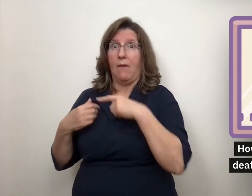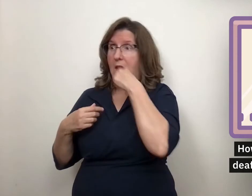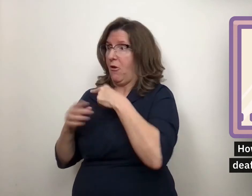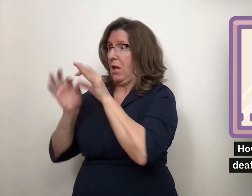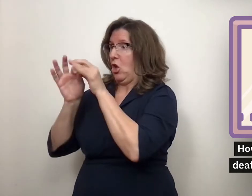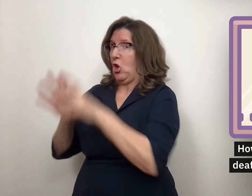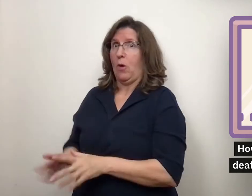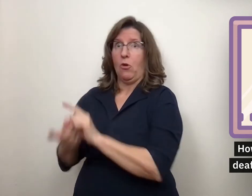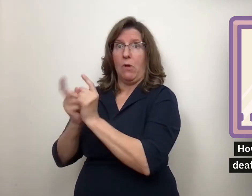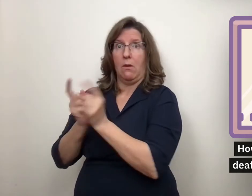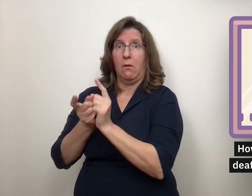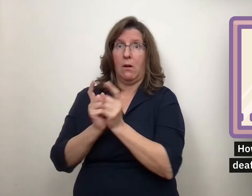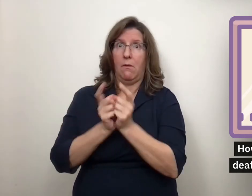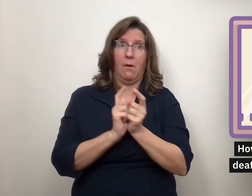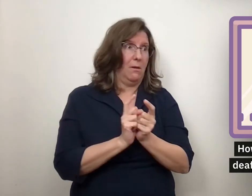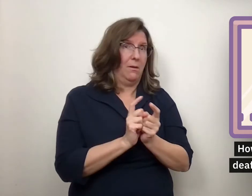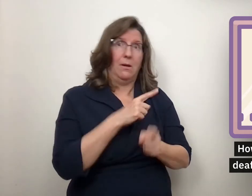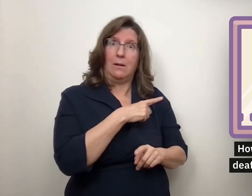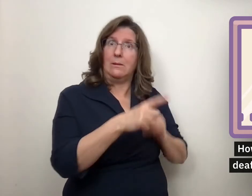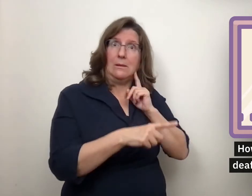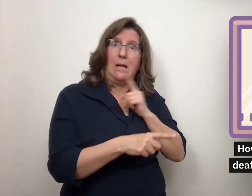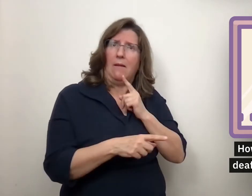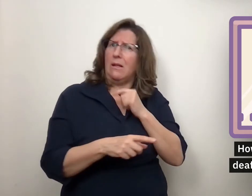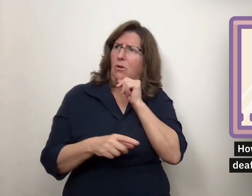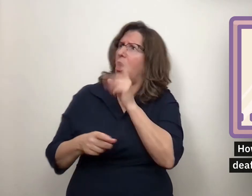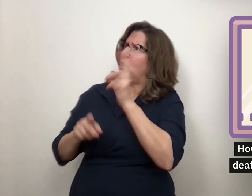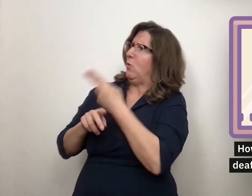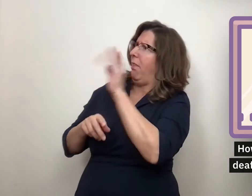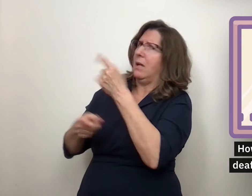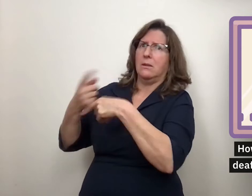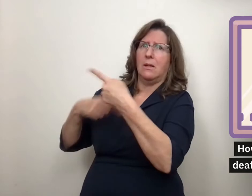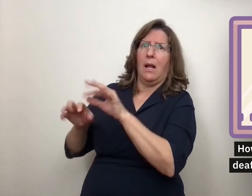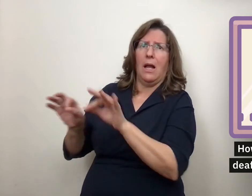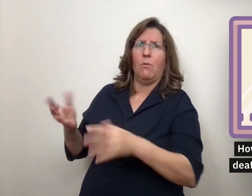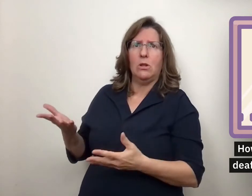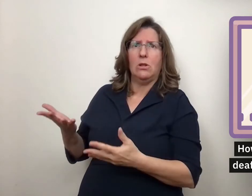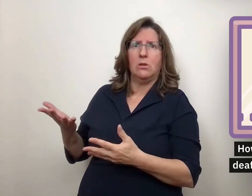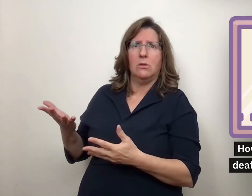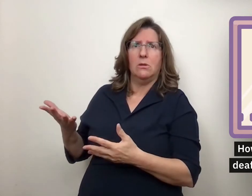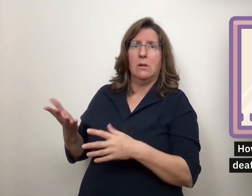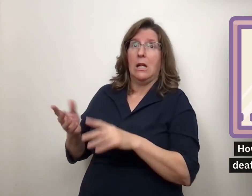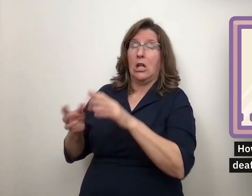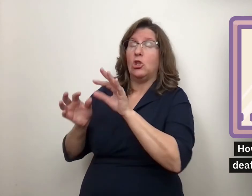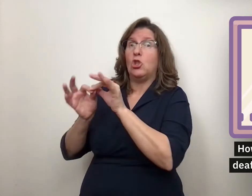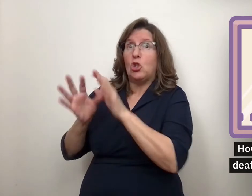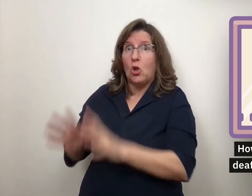If hearing interpreters are involved in creating translations, do they have the necessary skills to do the work?